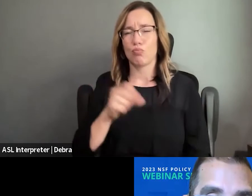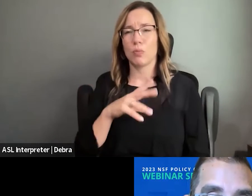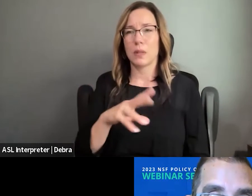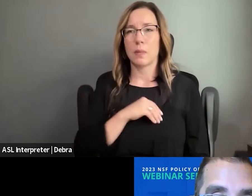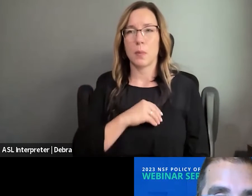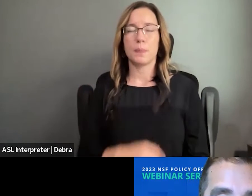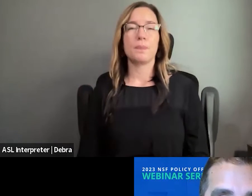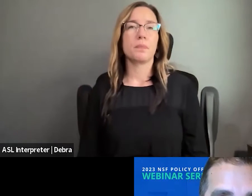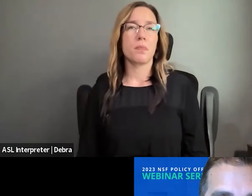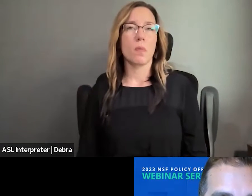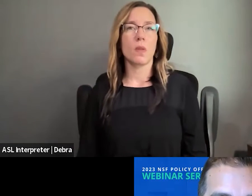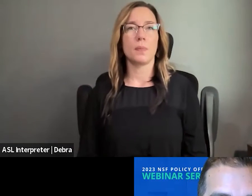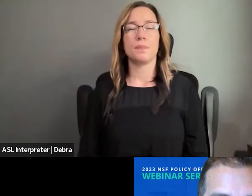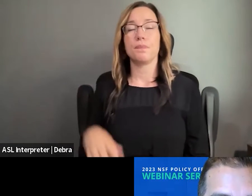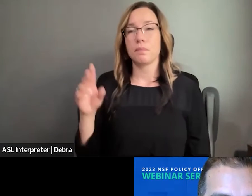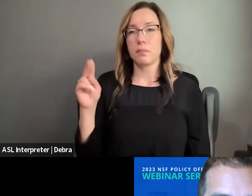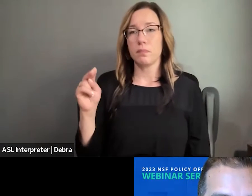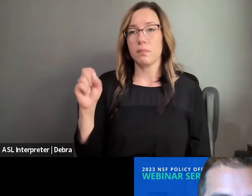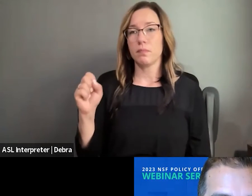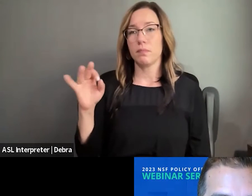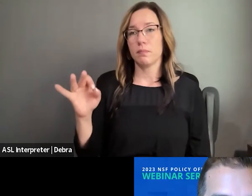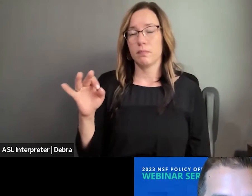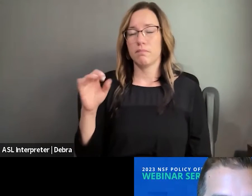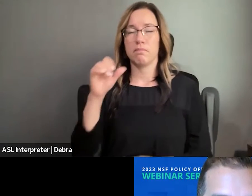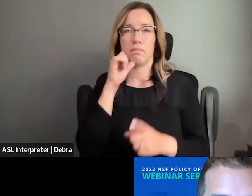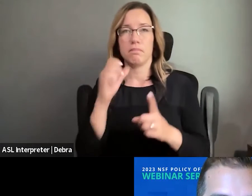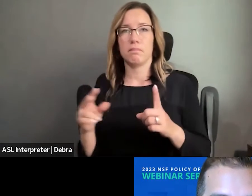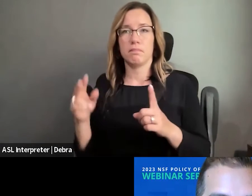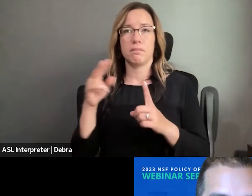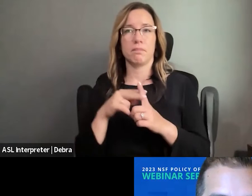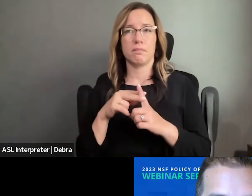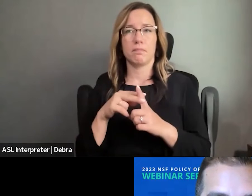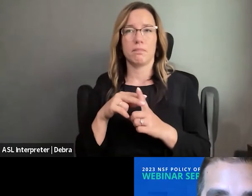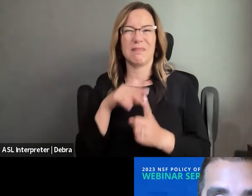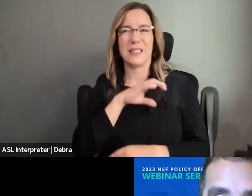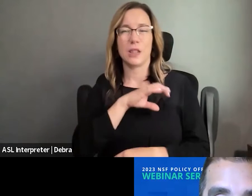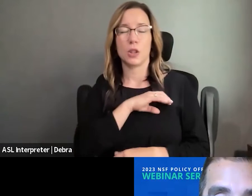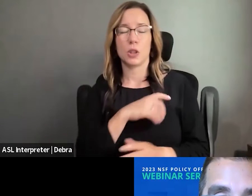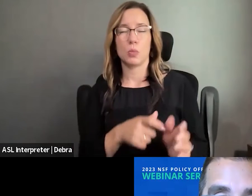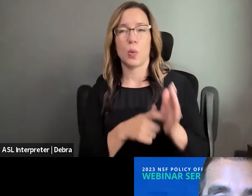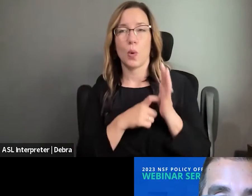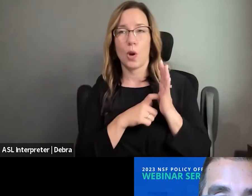NSF does not apply citizenship requirements to being eligible